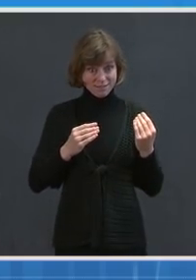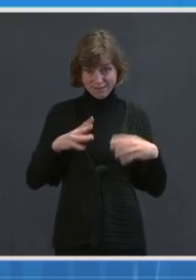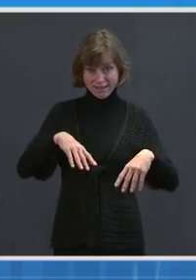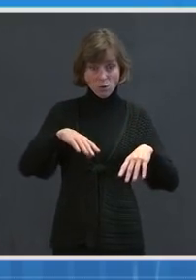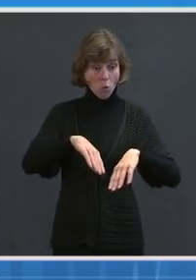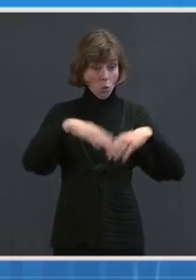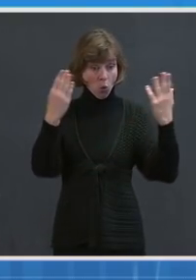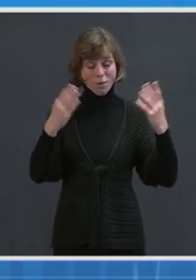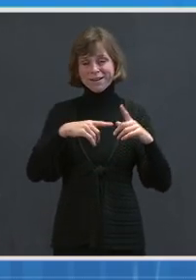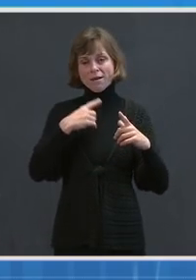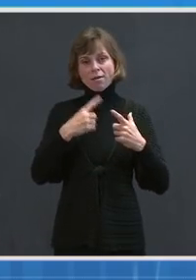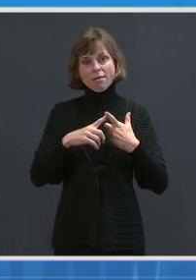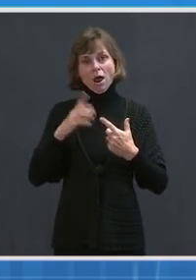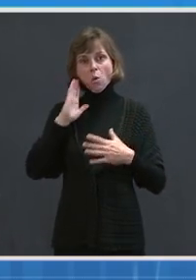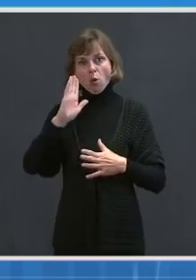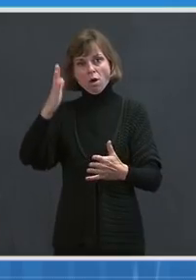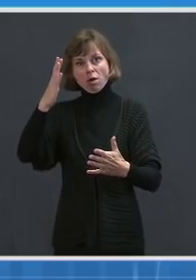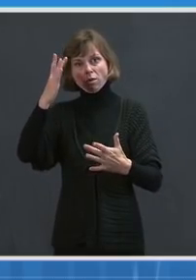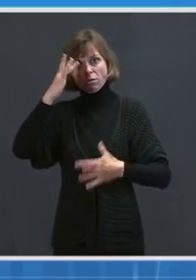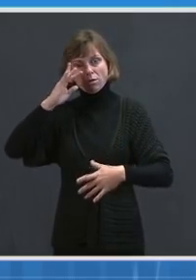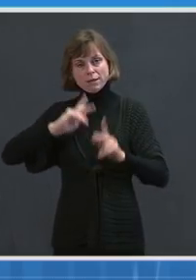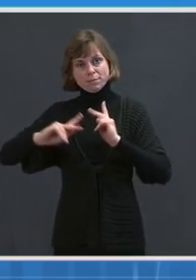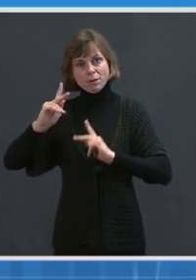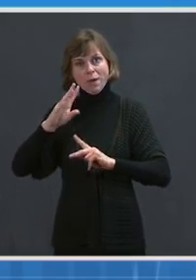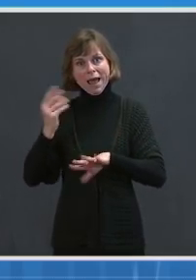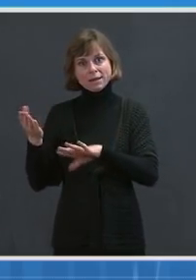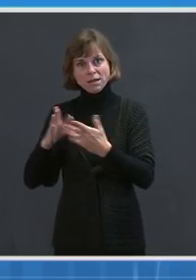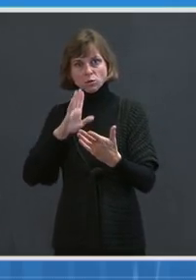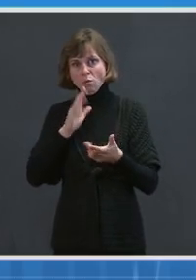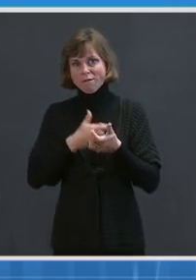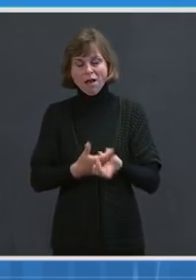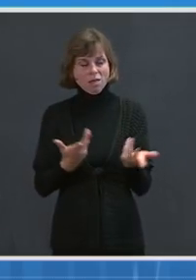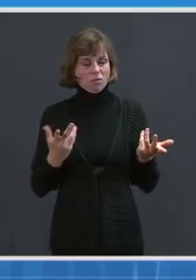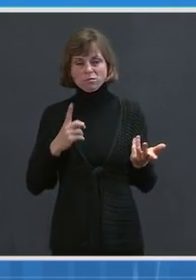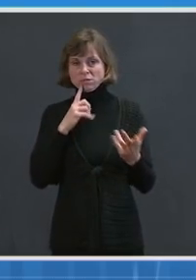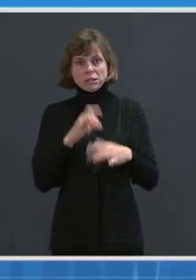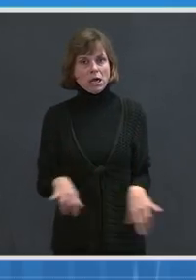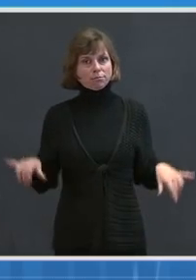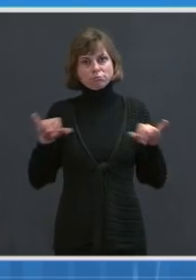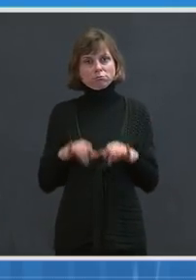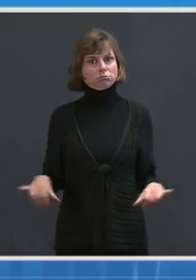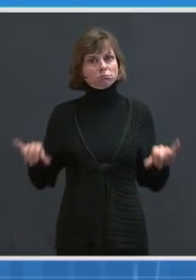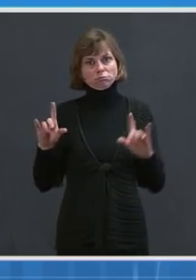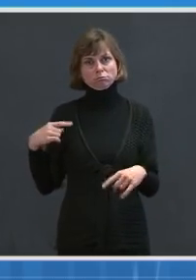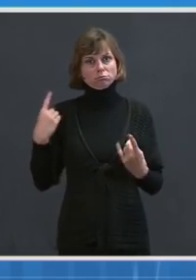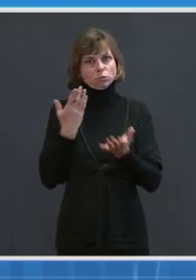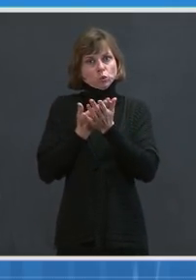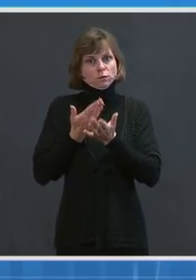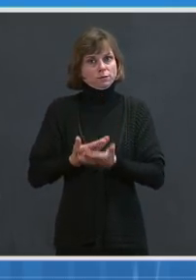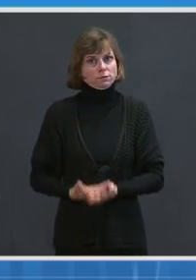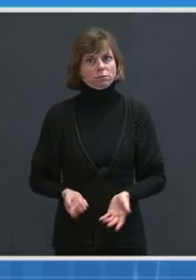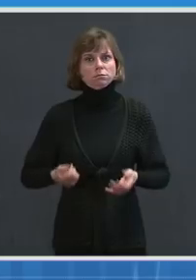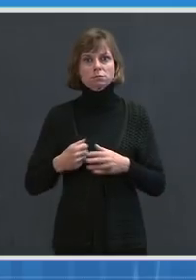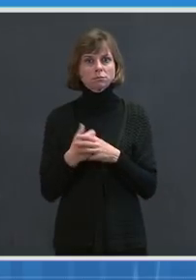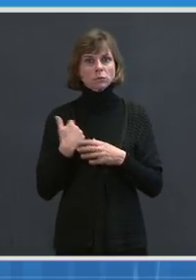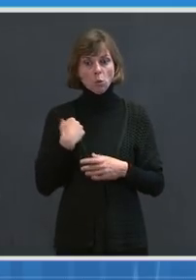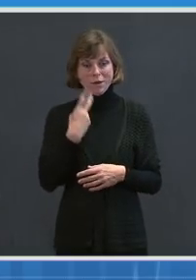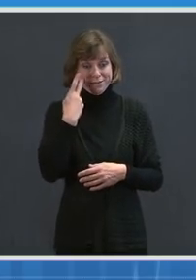So I think all of this is very consistent. I think we've known that restaurants have led to cases, have led to clusters,